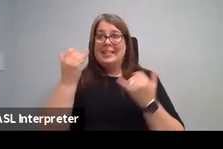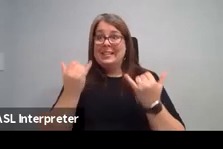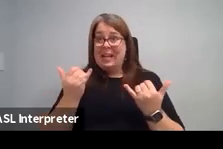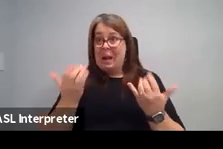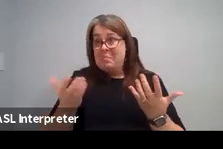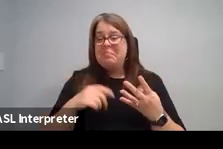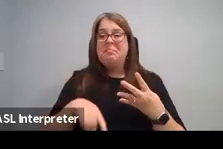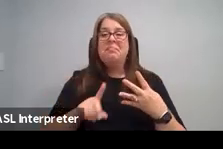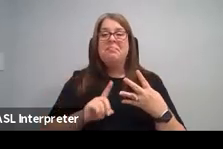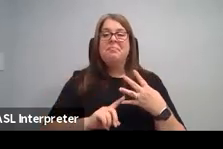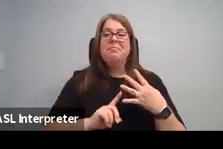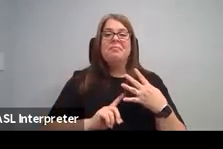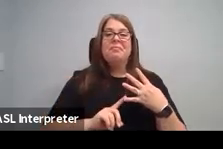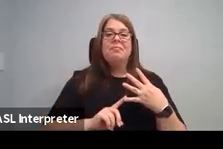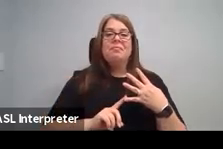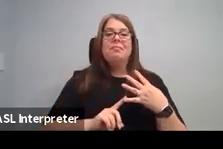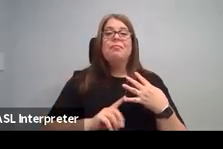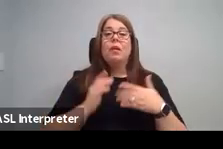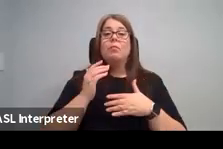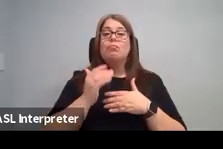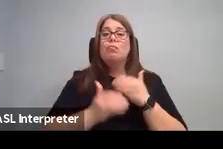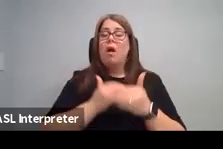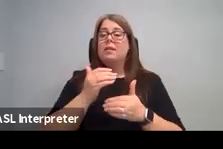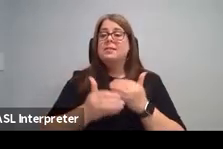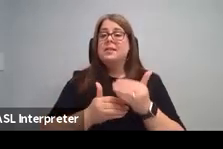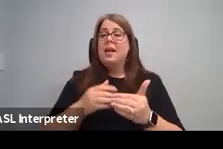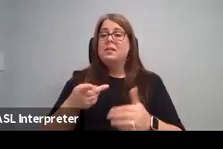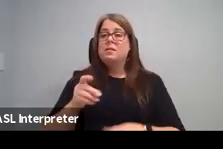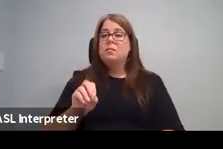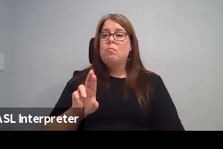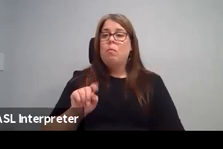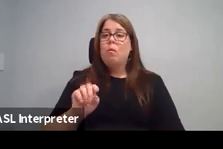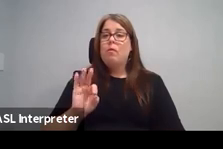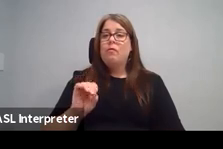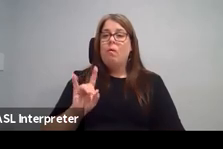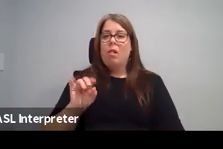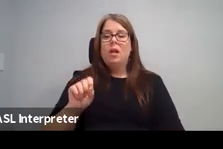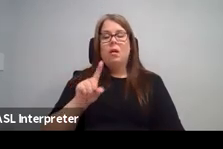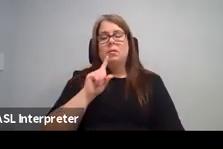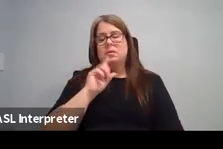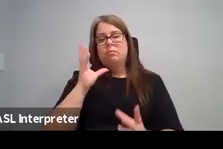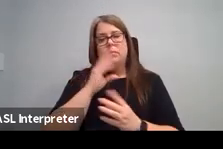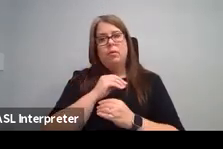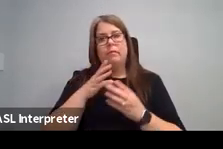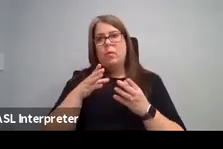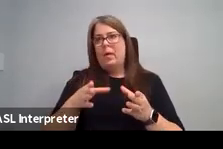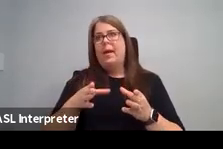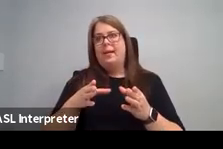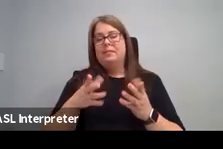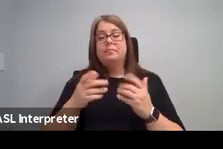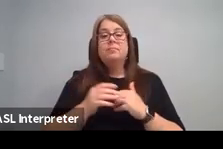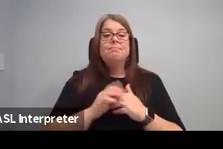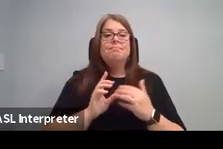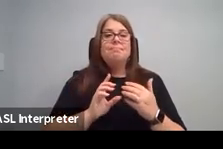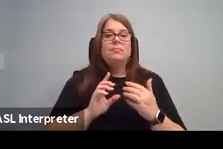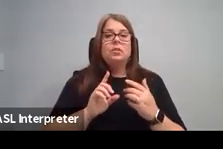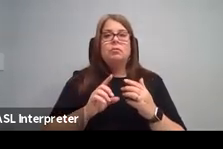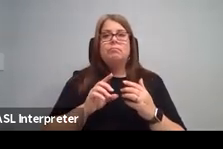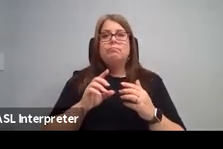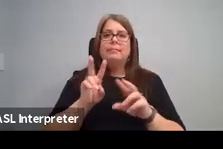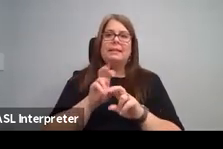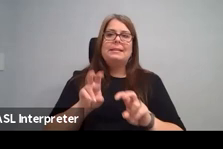Jewyl Alderson Clarke, SDCOE: Process portfolios are a beautiful way to assess learning. And I'll get into that a little bit more later infographics like Campo we talked about picture charges and other similar program.